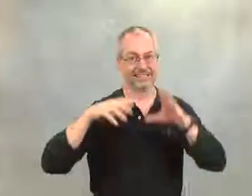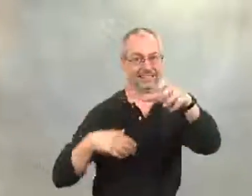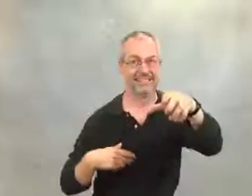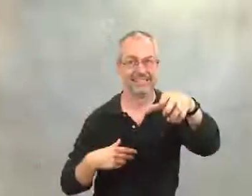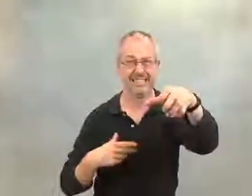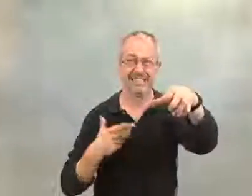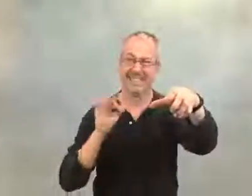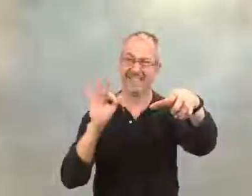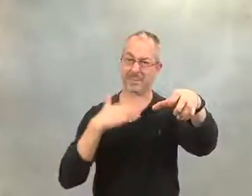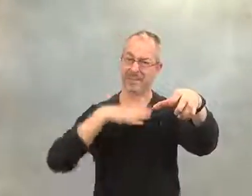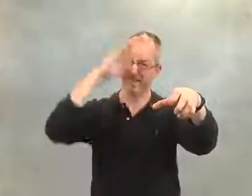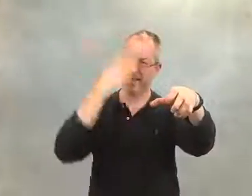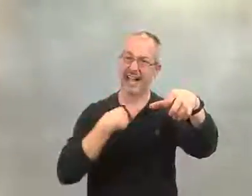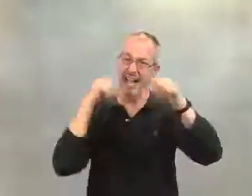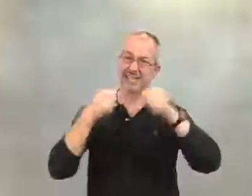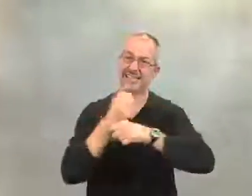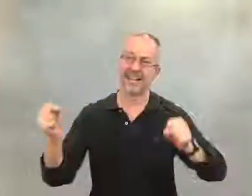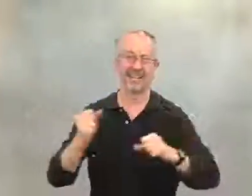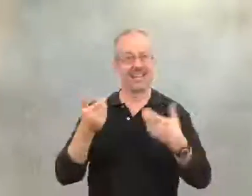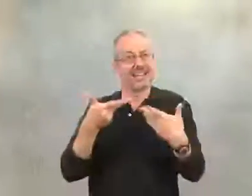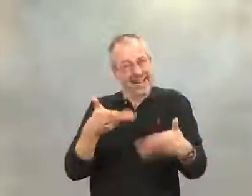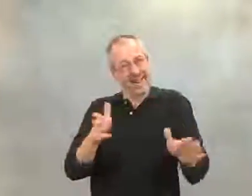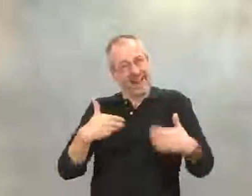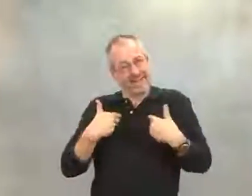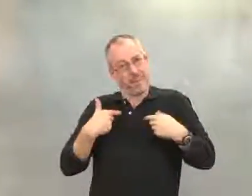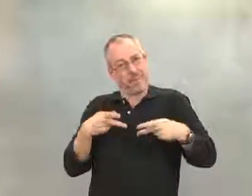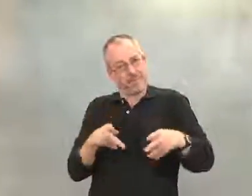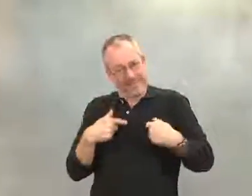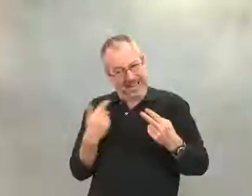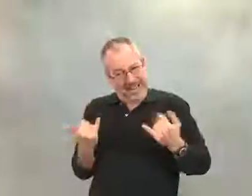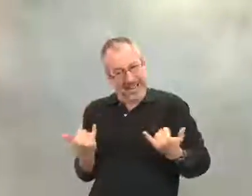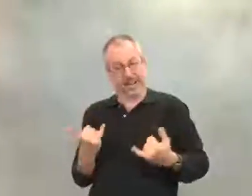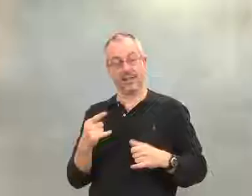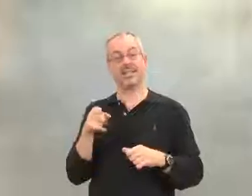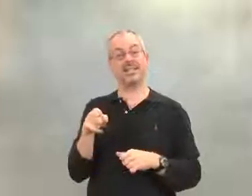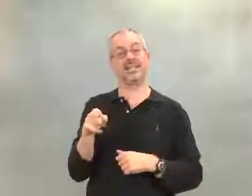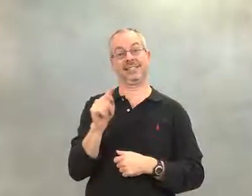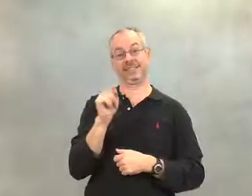he said, "I can save him, please give me permission now!"